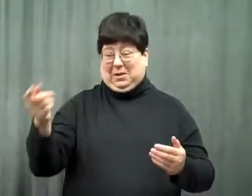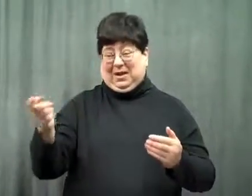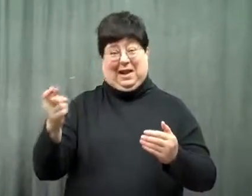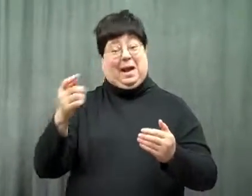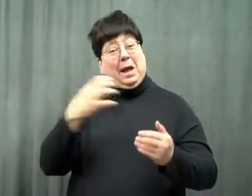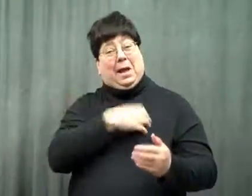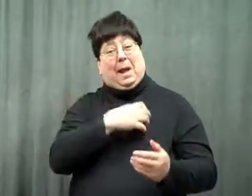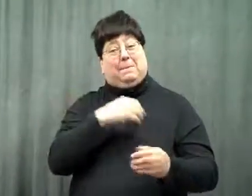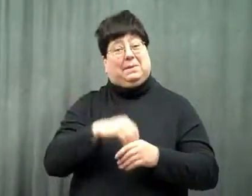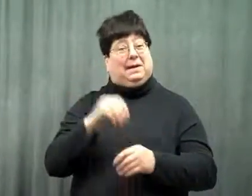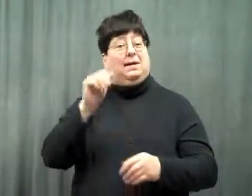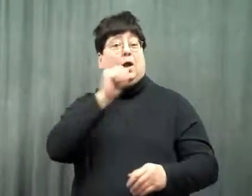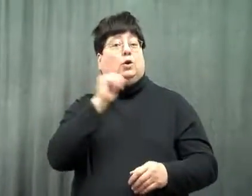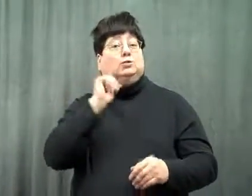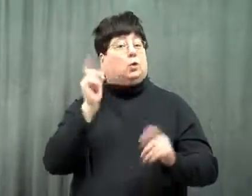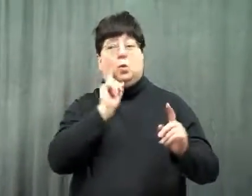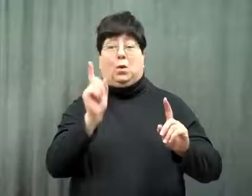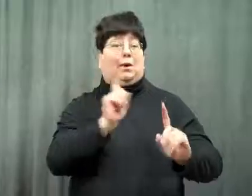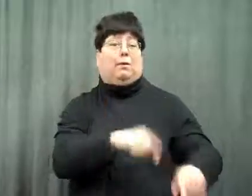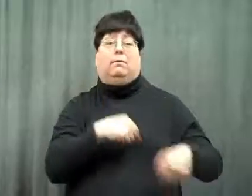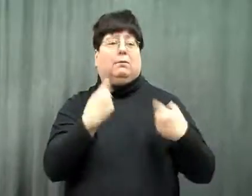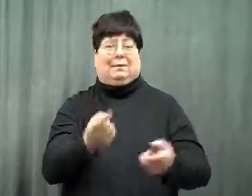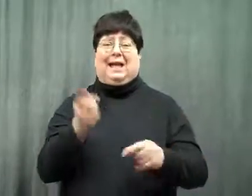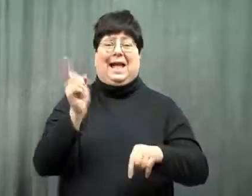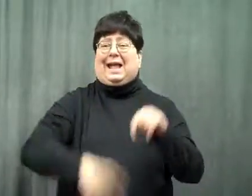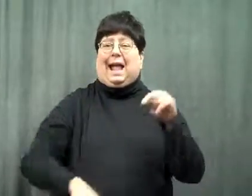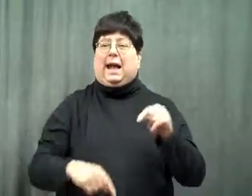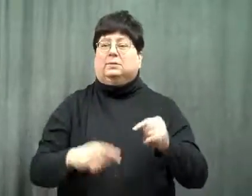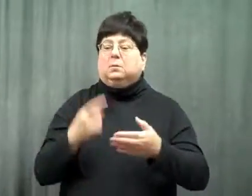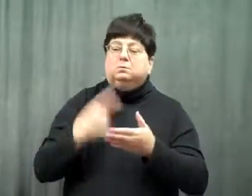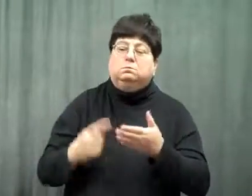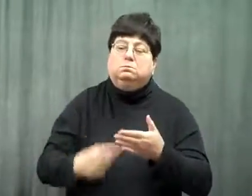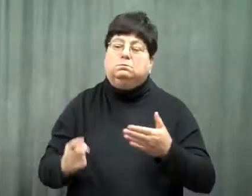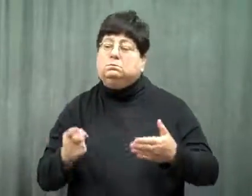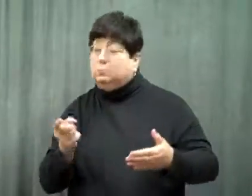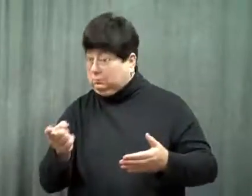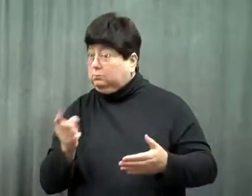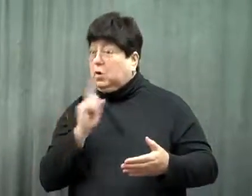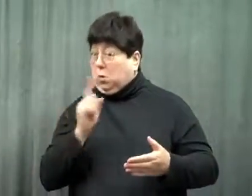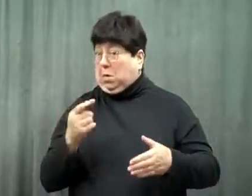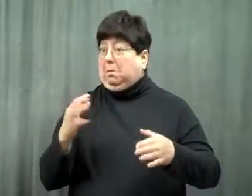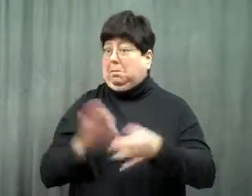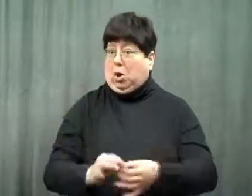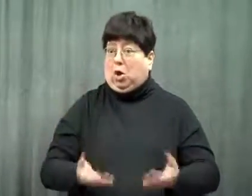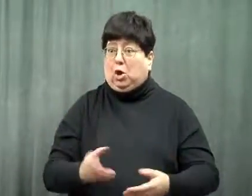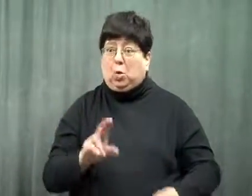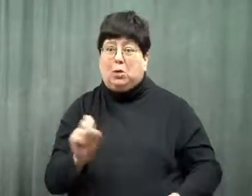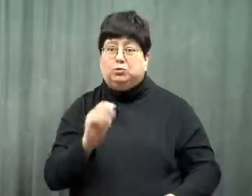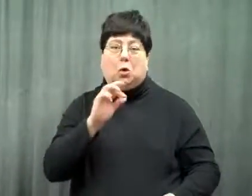The police in Arizona couldn't just check to see if people are in the US legally.